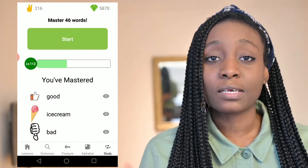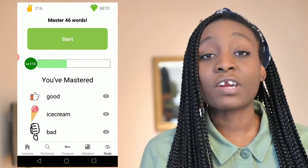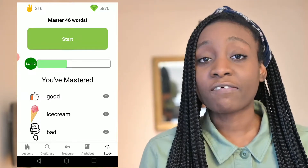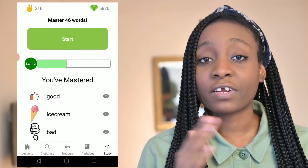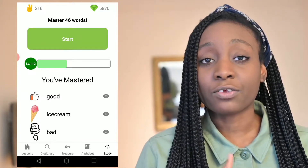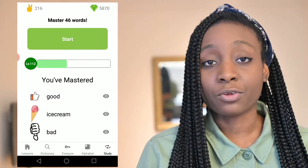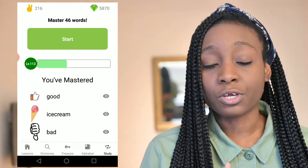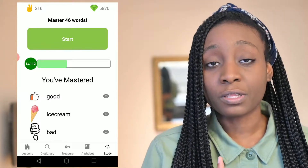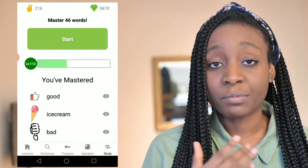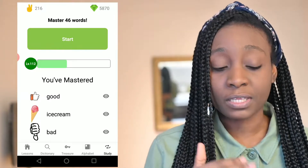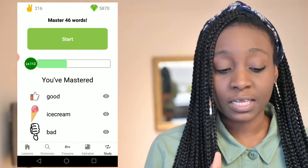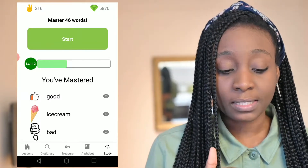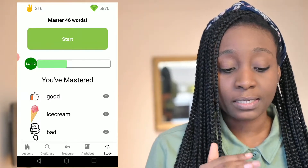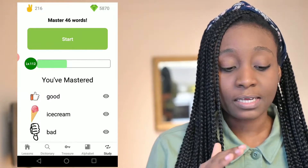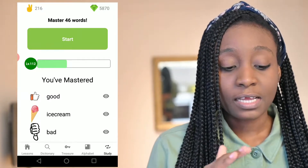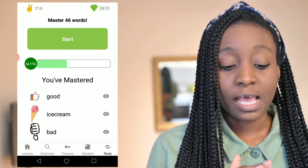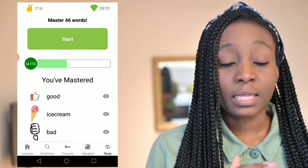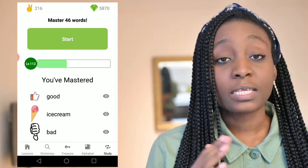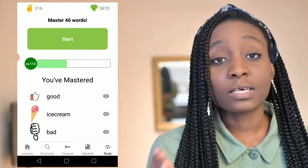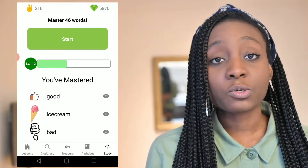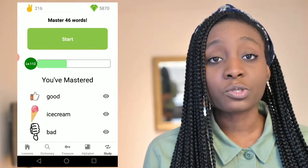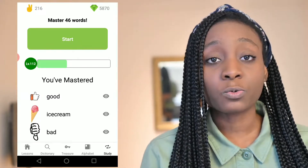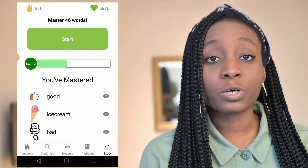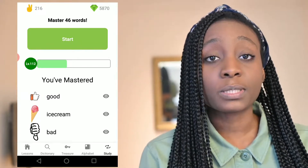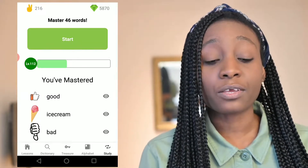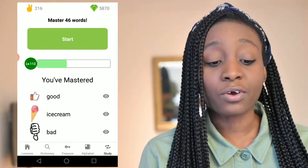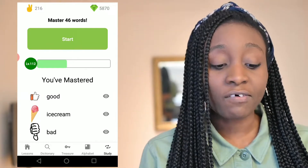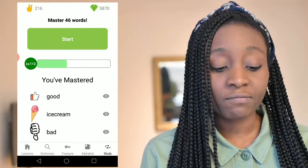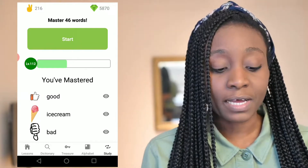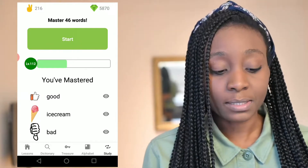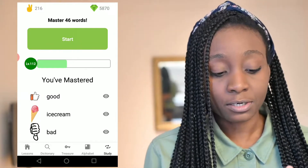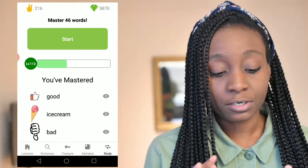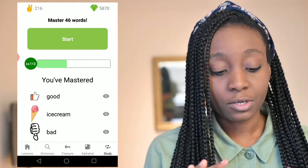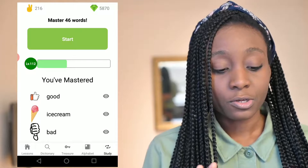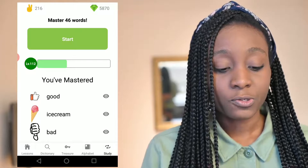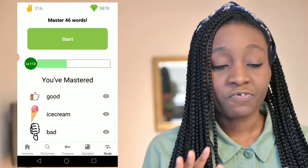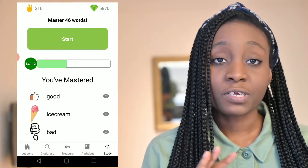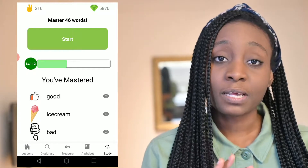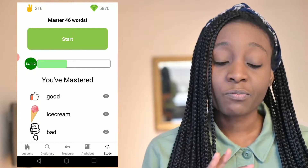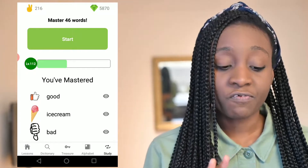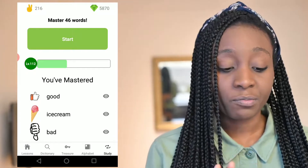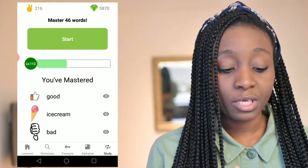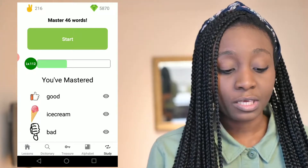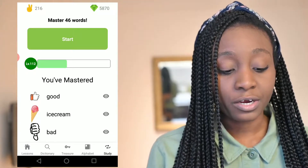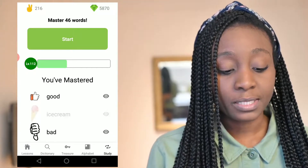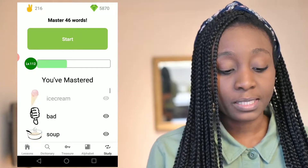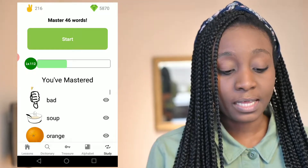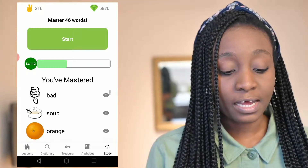even after you learn them in the lesson and then it tells you the words that you haven't mastered, so for example for me here I see that